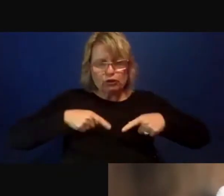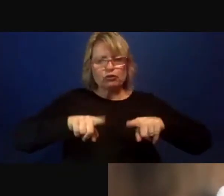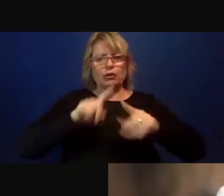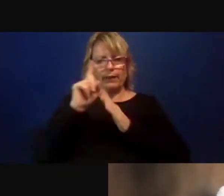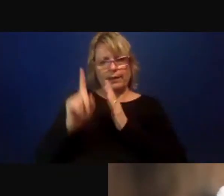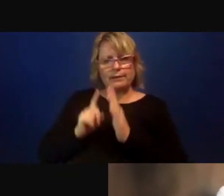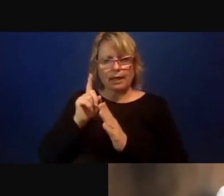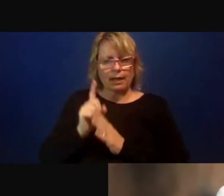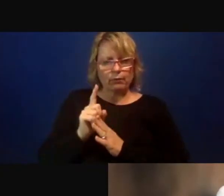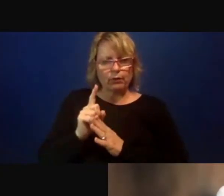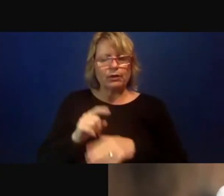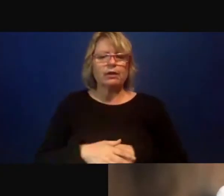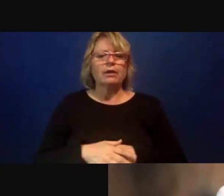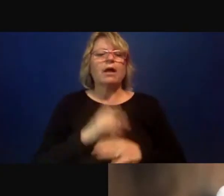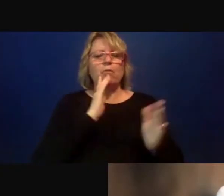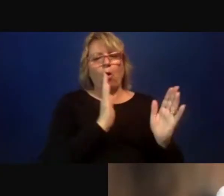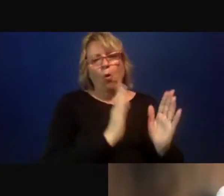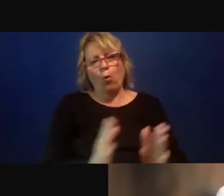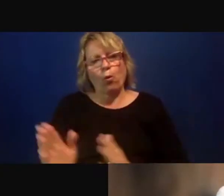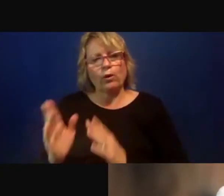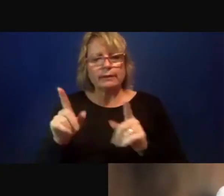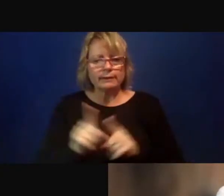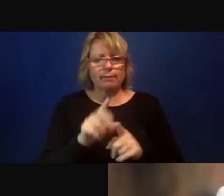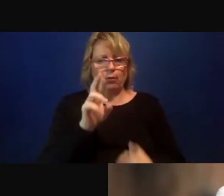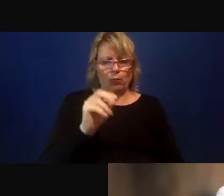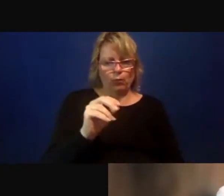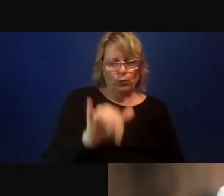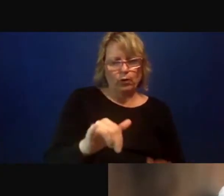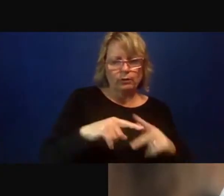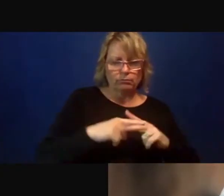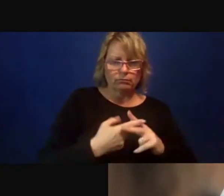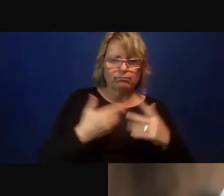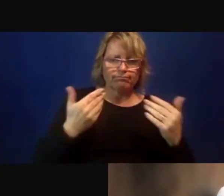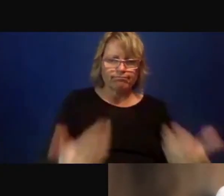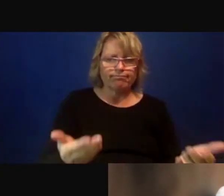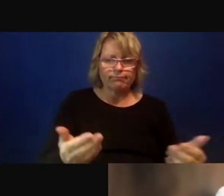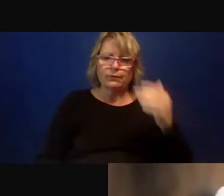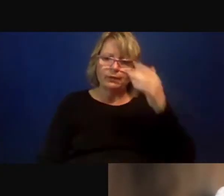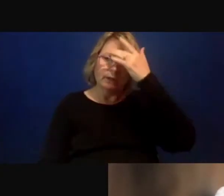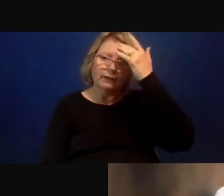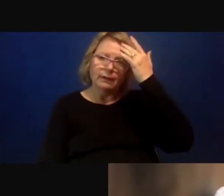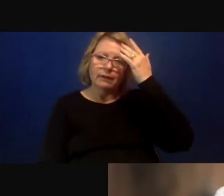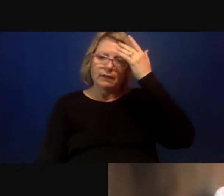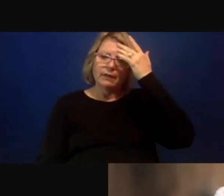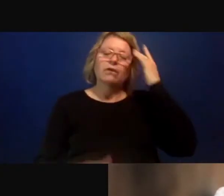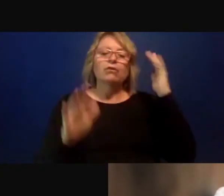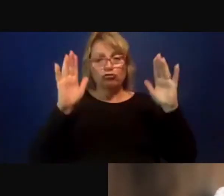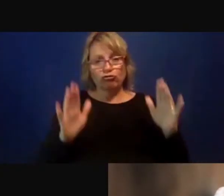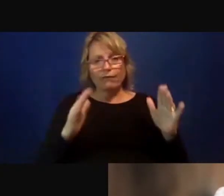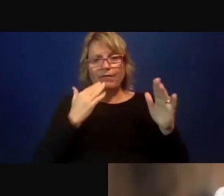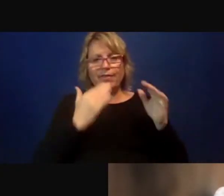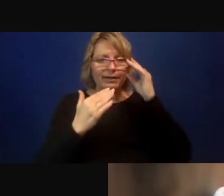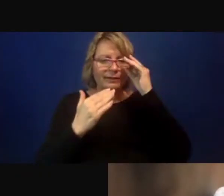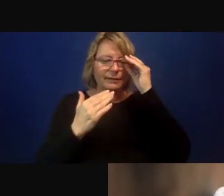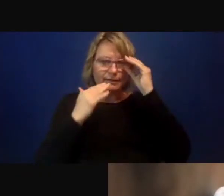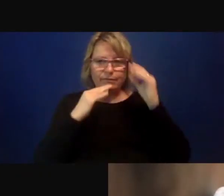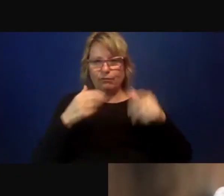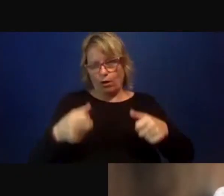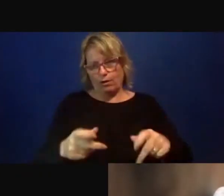I'll go in the same order and Roy, if you don't mind, just start in. Roy Schoenberg: Perfect, thank you for the opportunity and thank you for having me